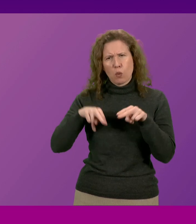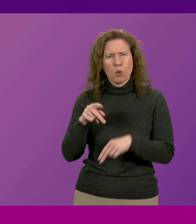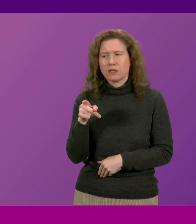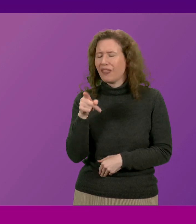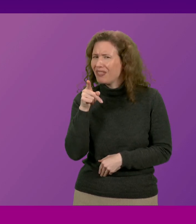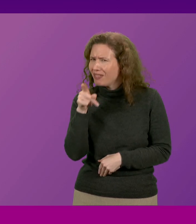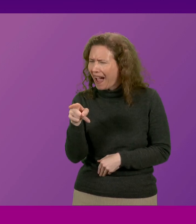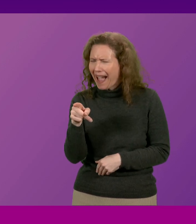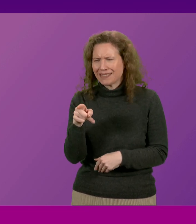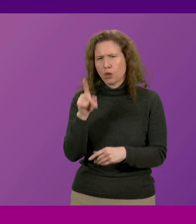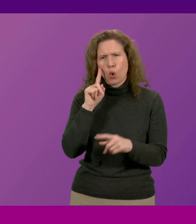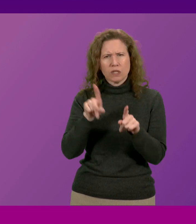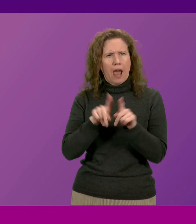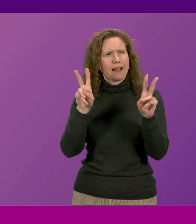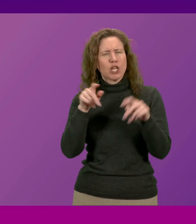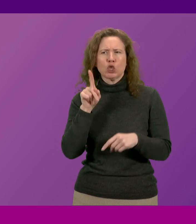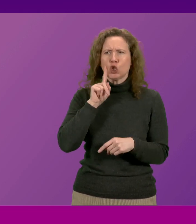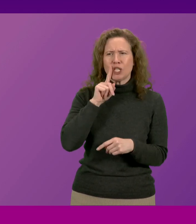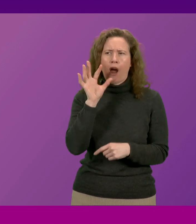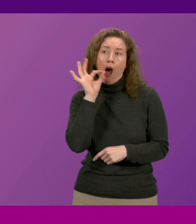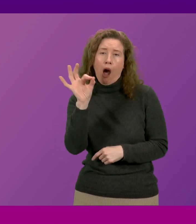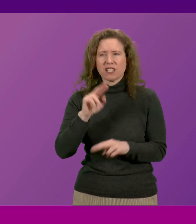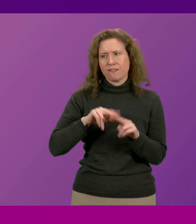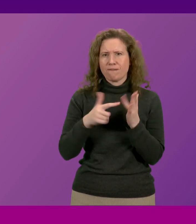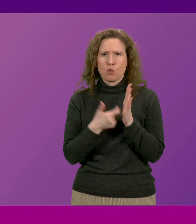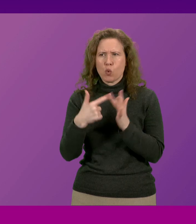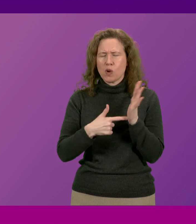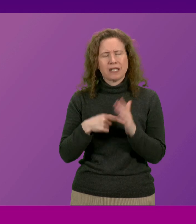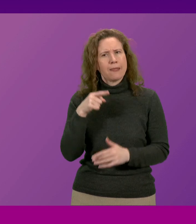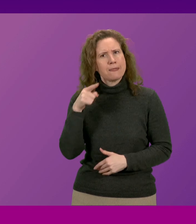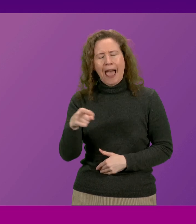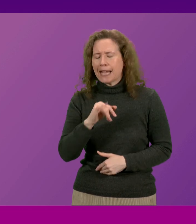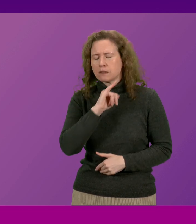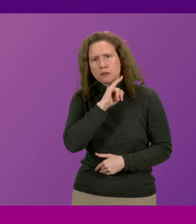with the “she asked for it” idea—a misogynistic myth that it has taken years to overturn.